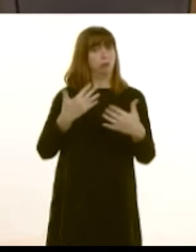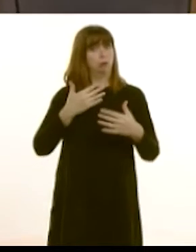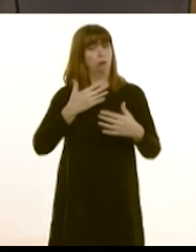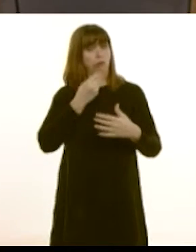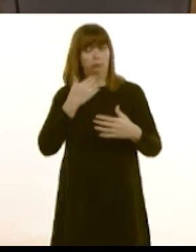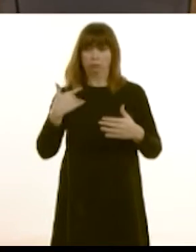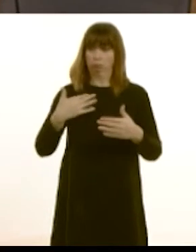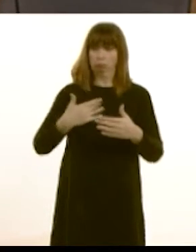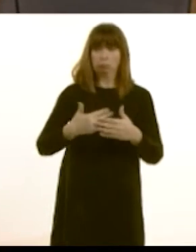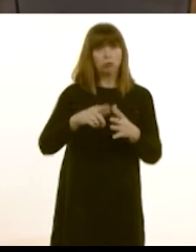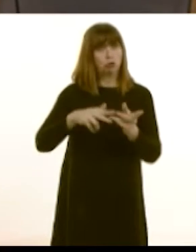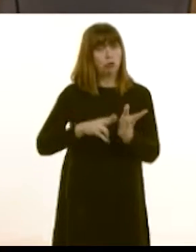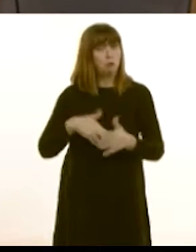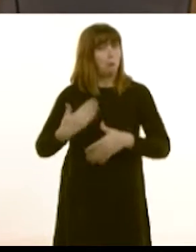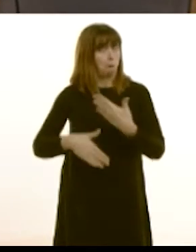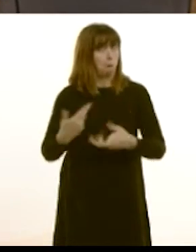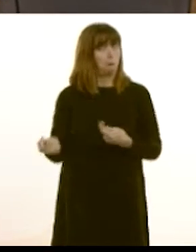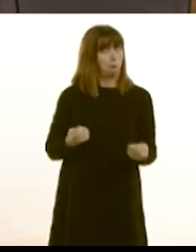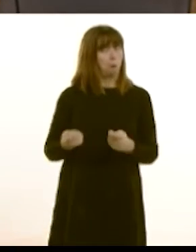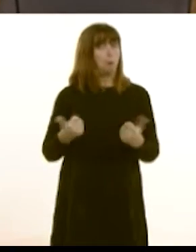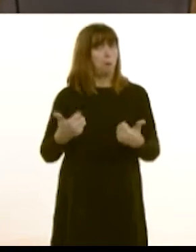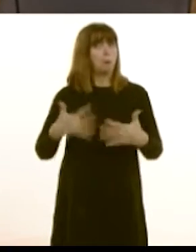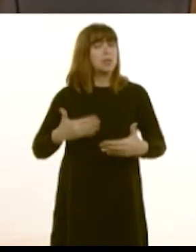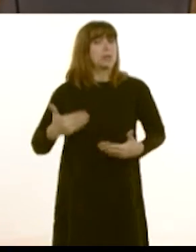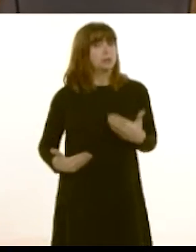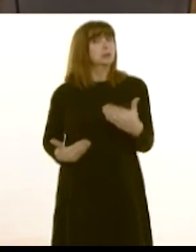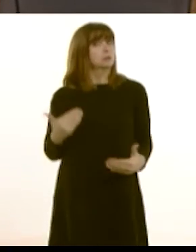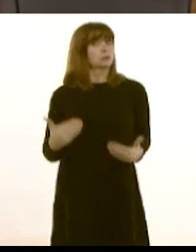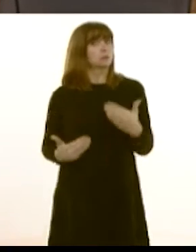It is clear that there has been resilience despite some material increases in demand